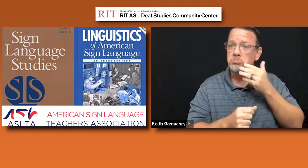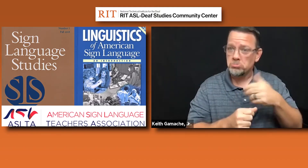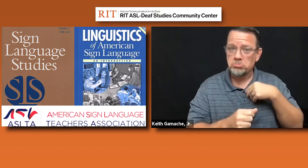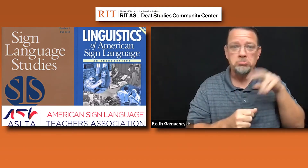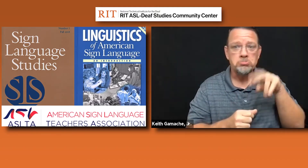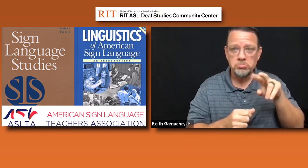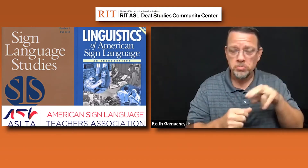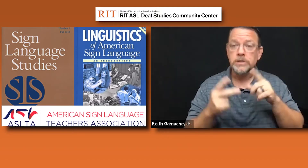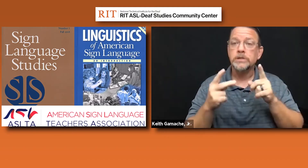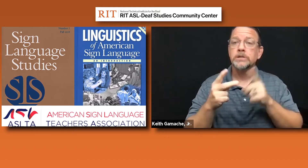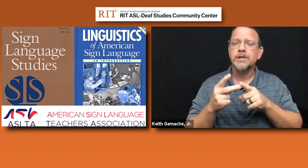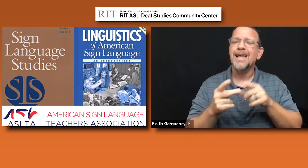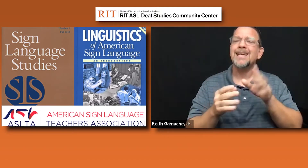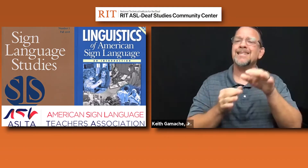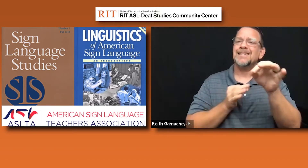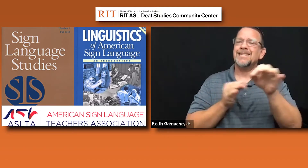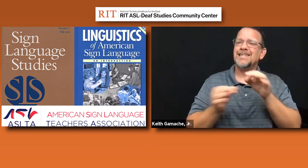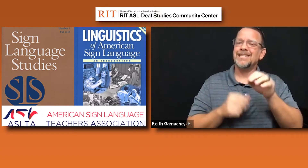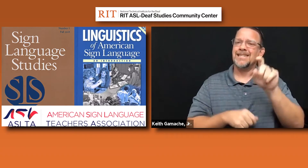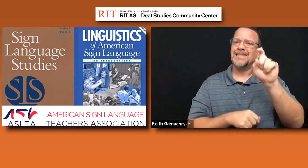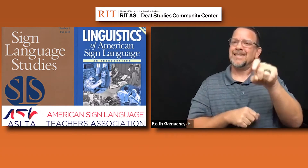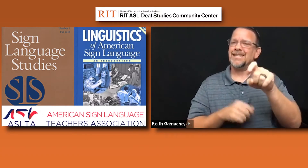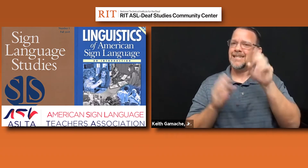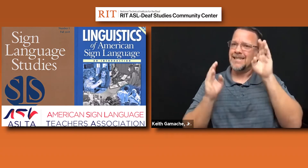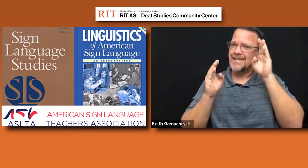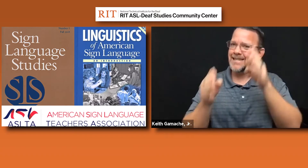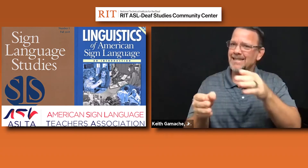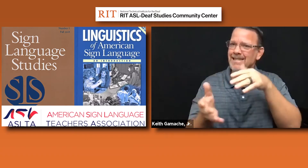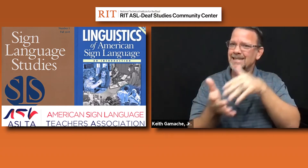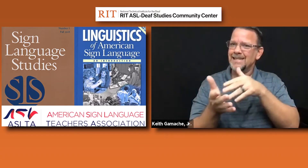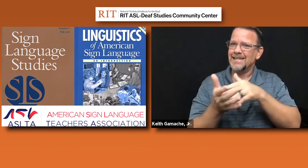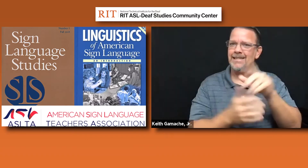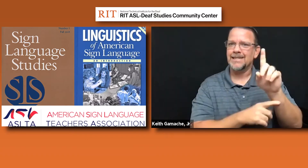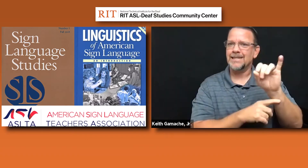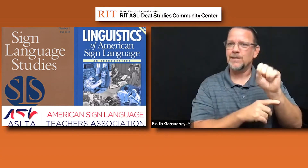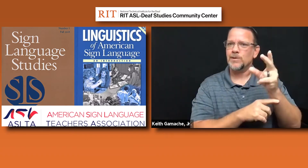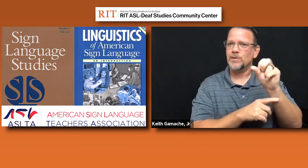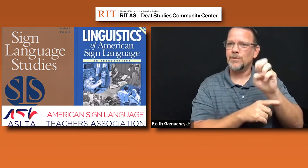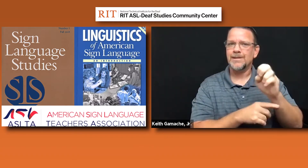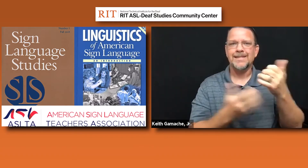which I thought was very intriguing, and another highlighted the importance of discourse